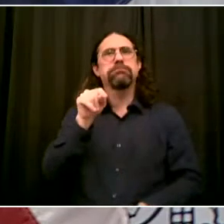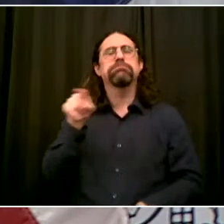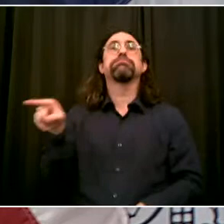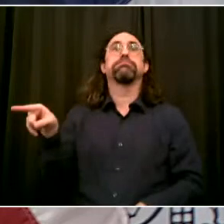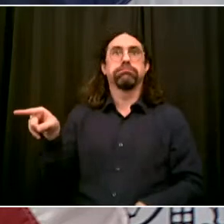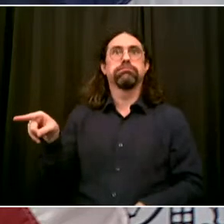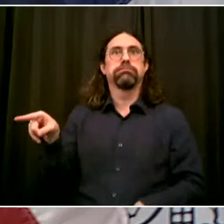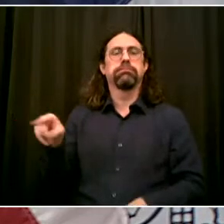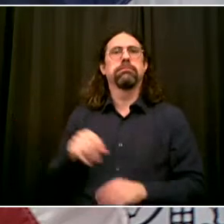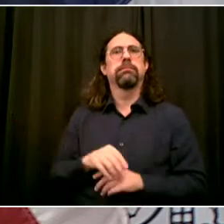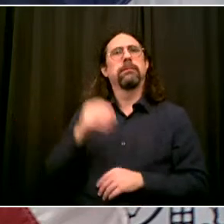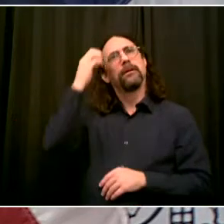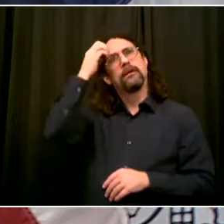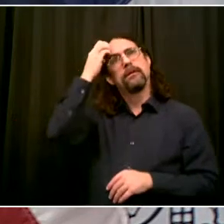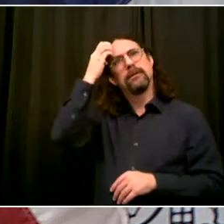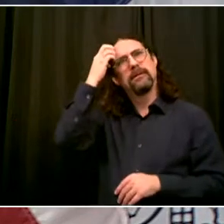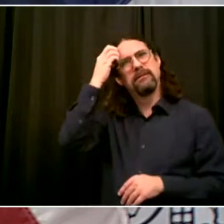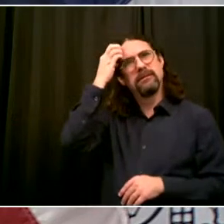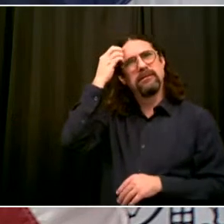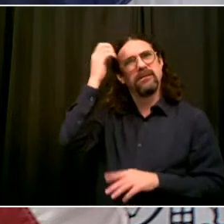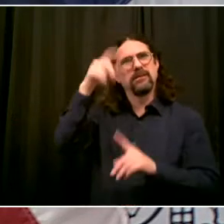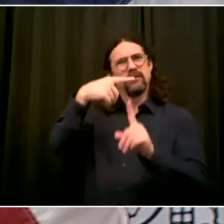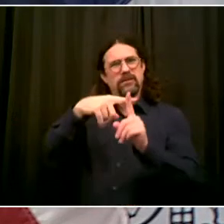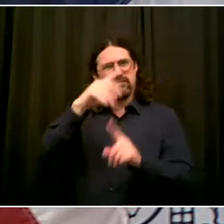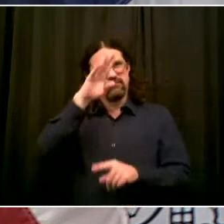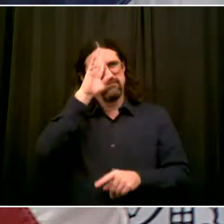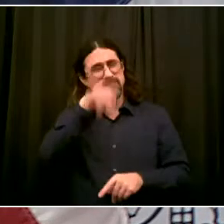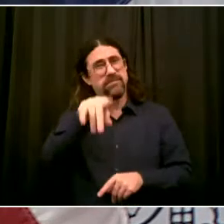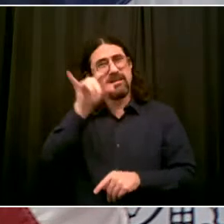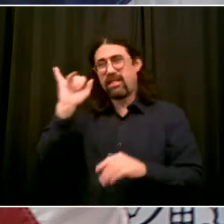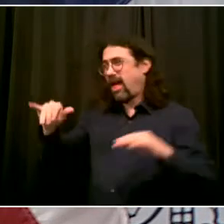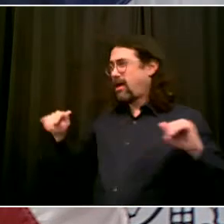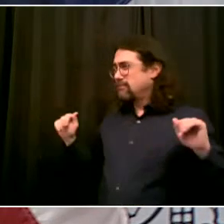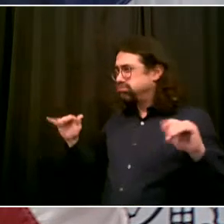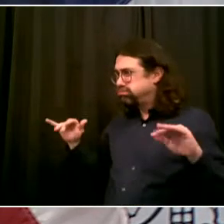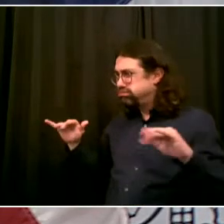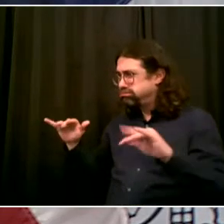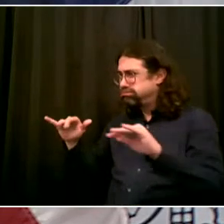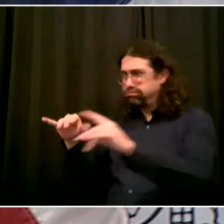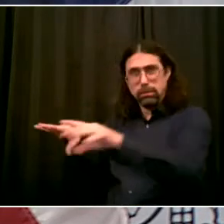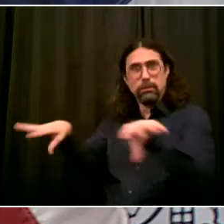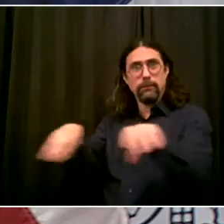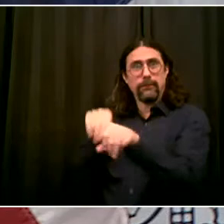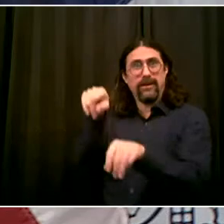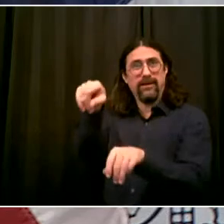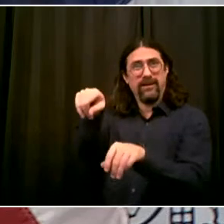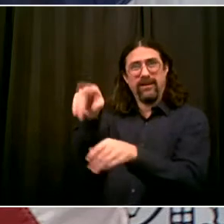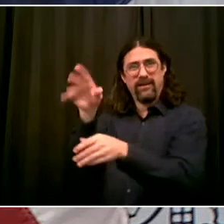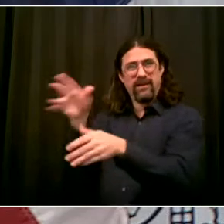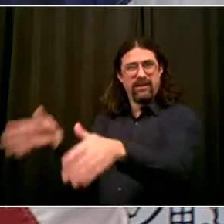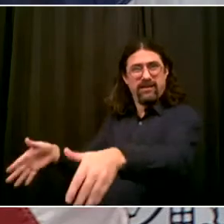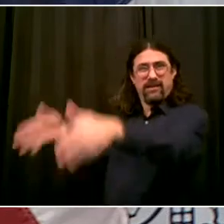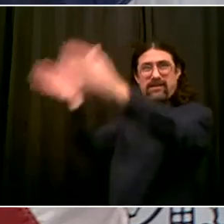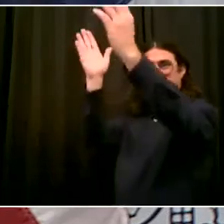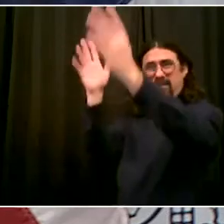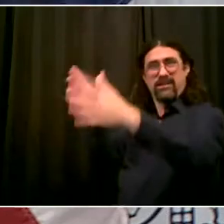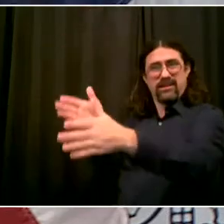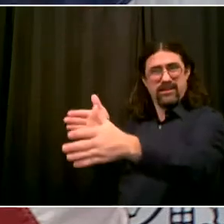AFTER? AND IT'S'SIG RHTHT NEXT TO A FIIER